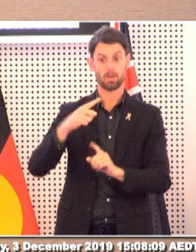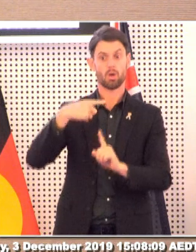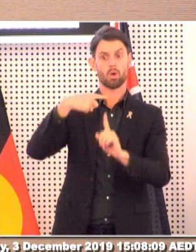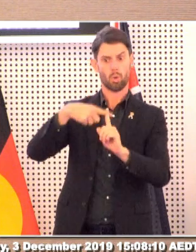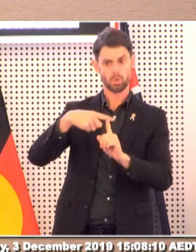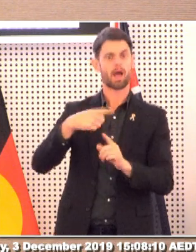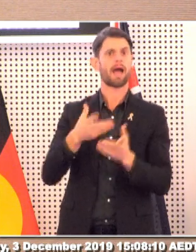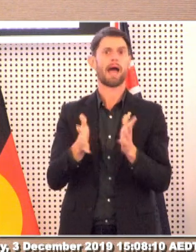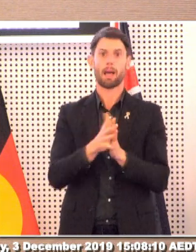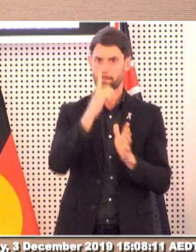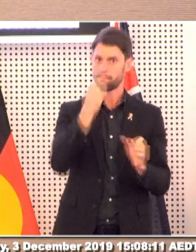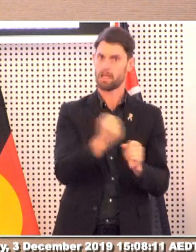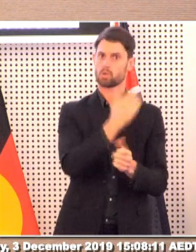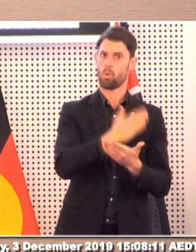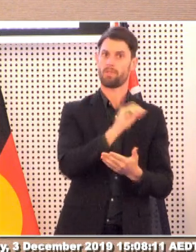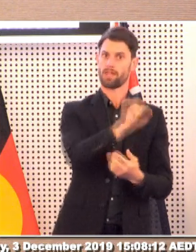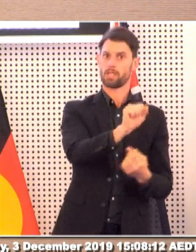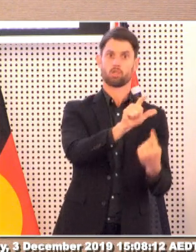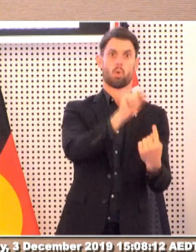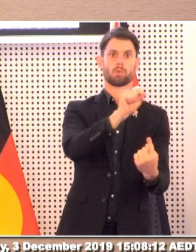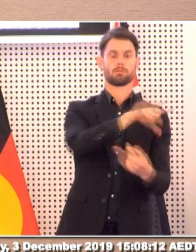there just simply aren’t those accommodation options.